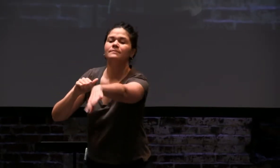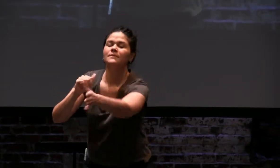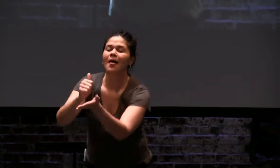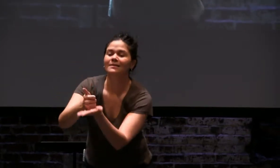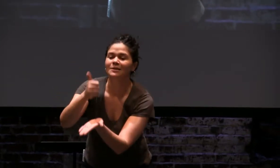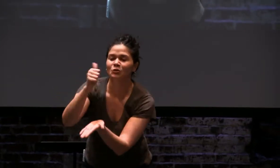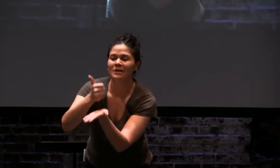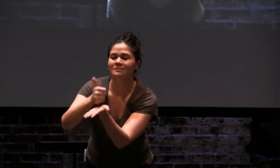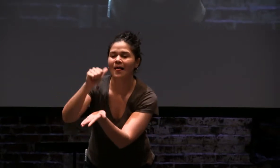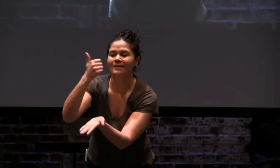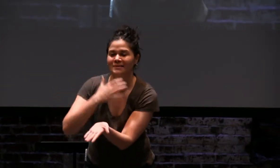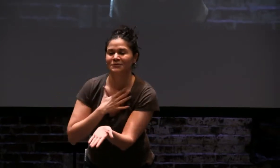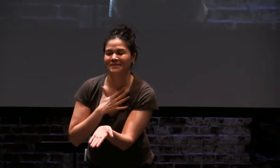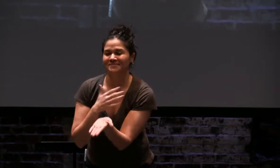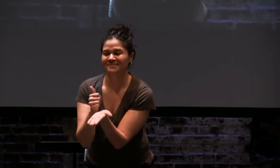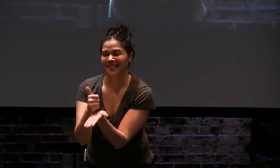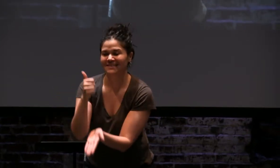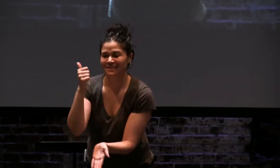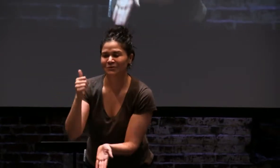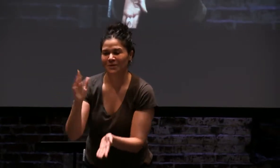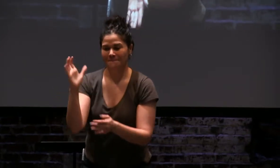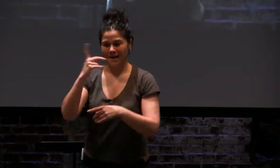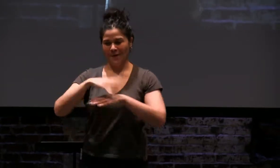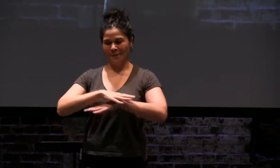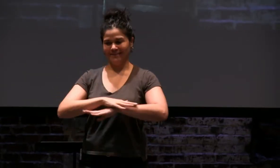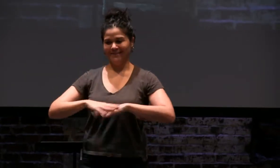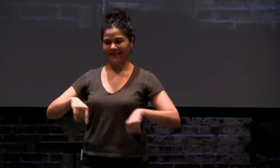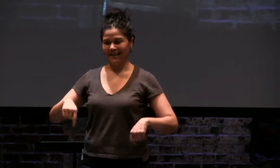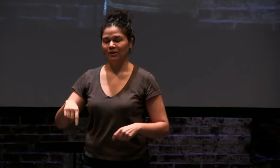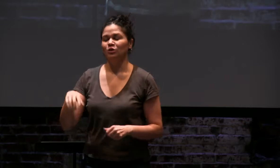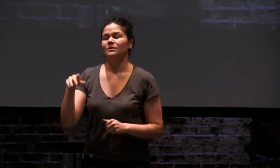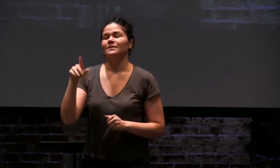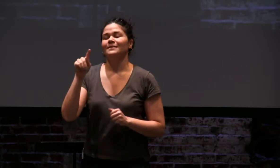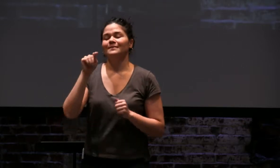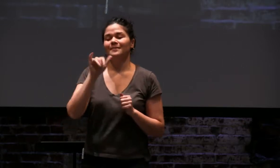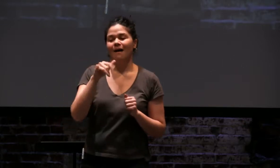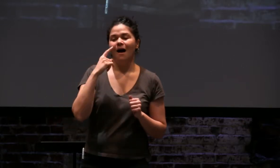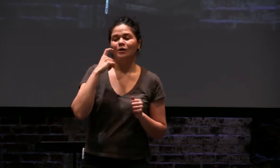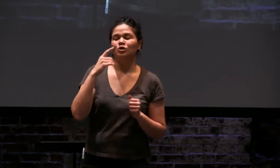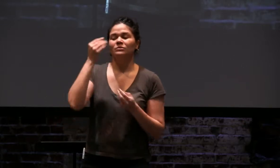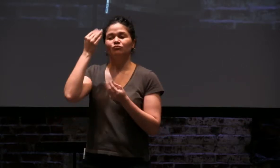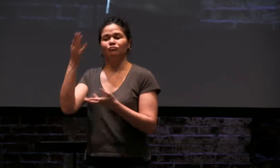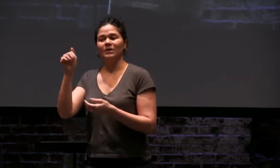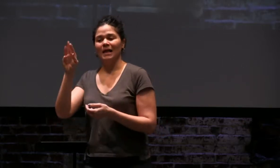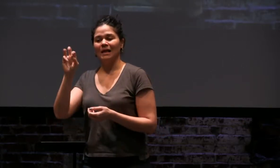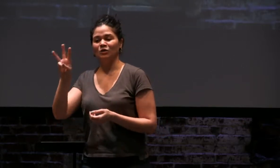This is Alexandria, sorry. Yes, Alexandria here, back on stage.